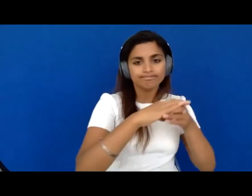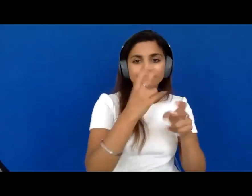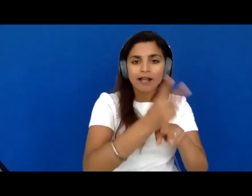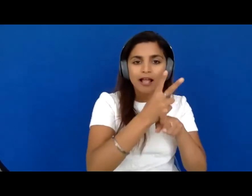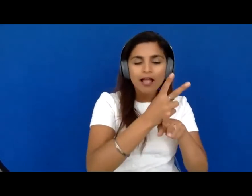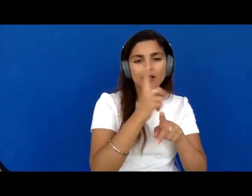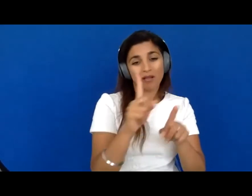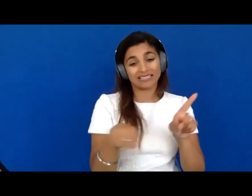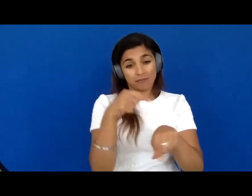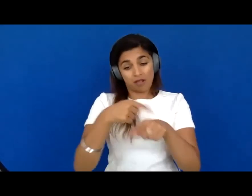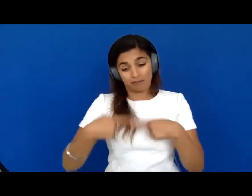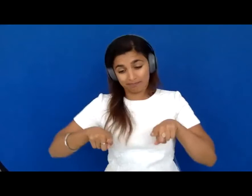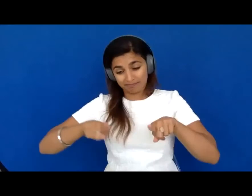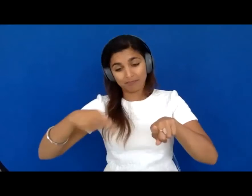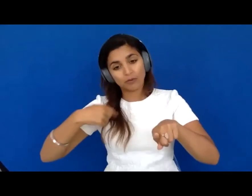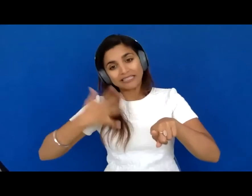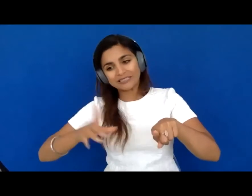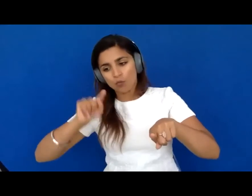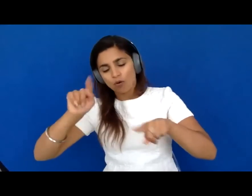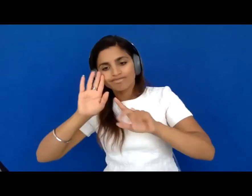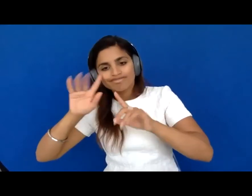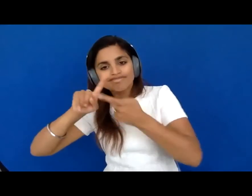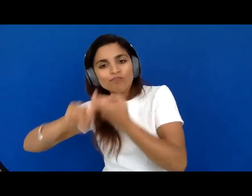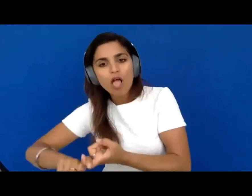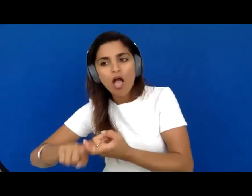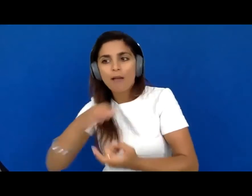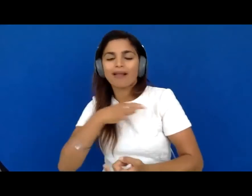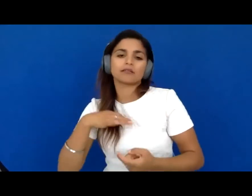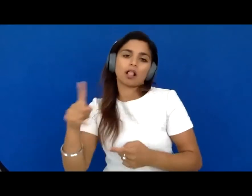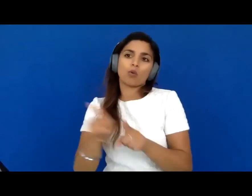even not only to access doctors but also say to access the institution like the